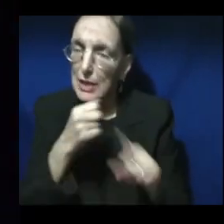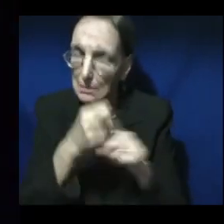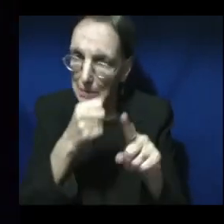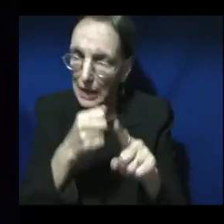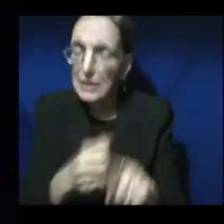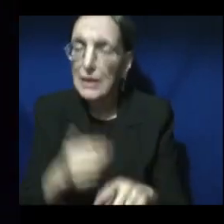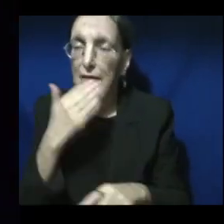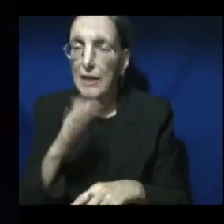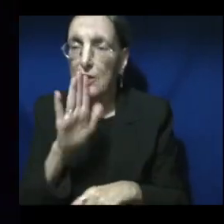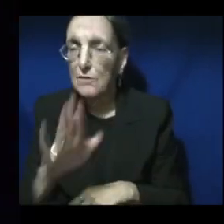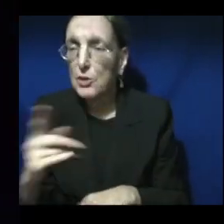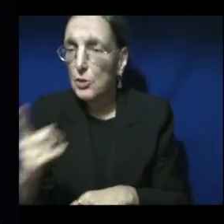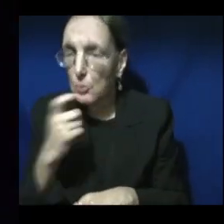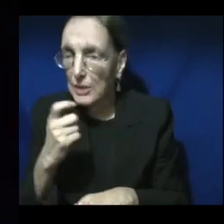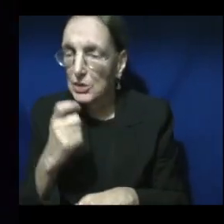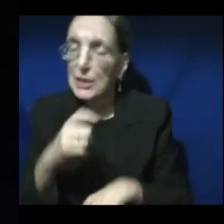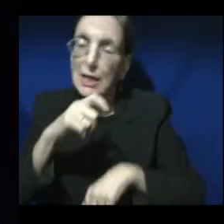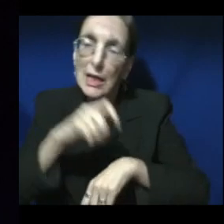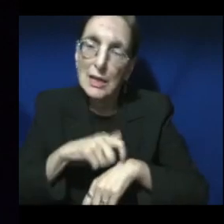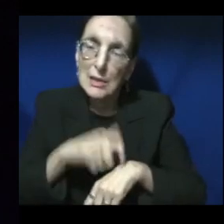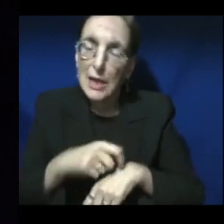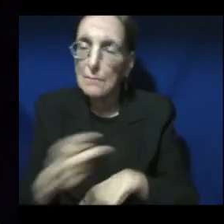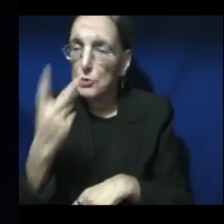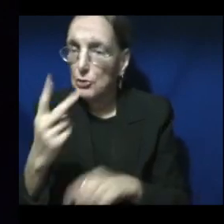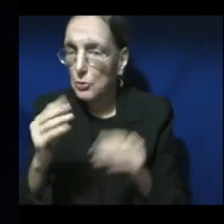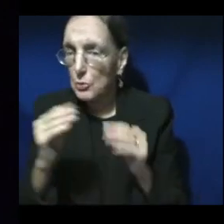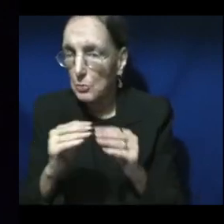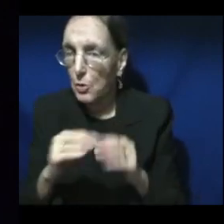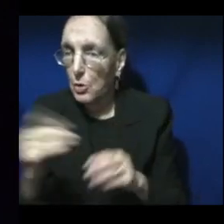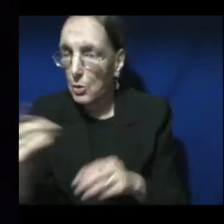We probably have time for two more, so I’ll take one here and maybe two here, depending. Yes.